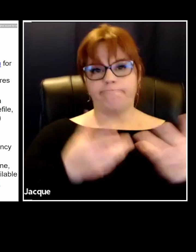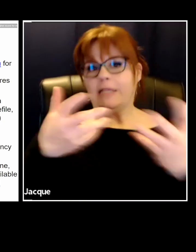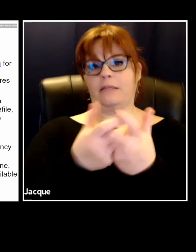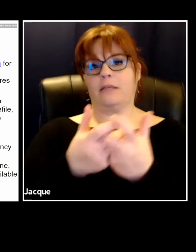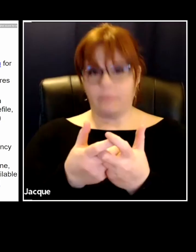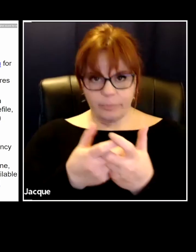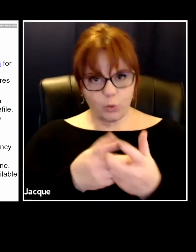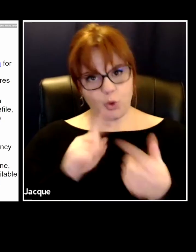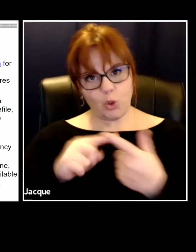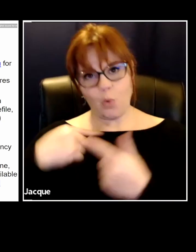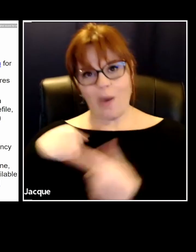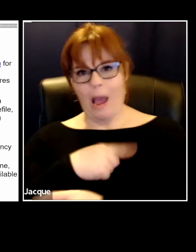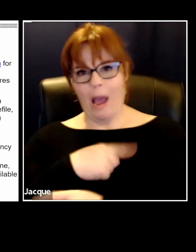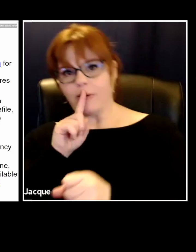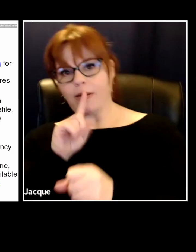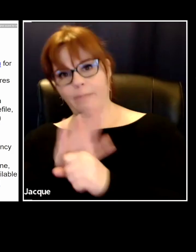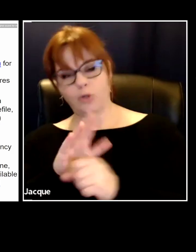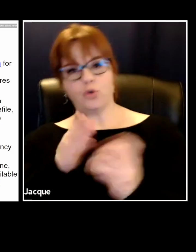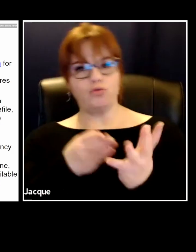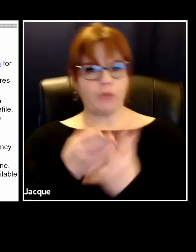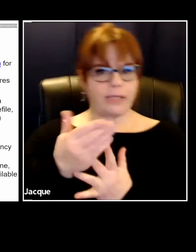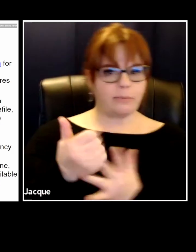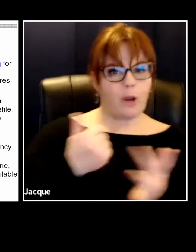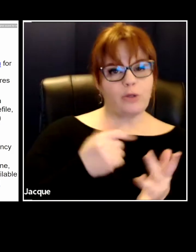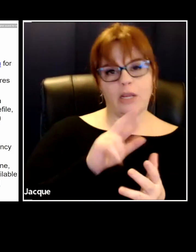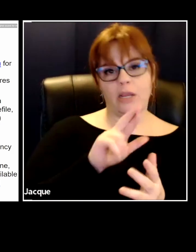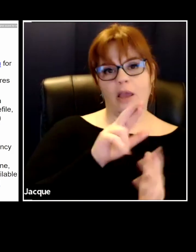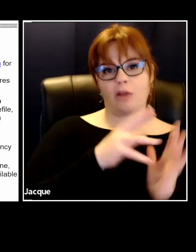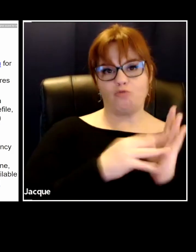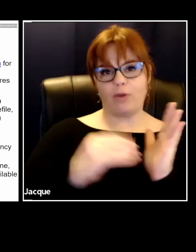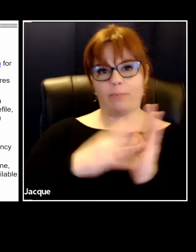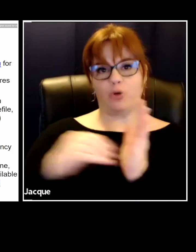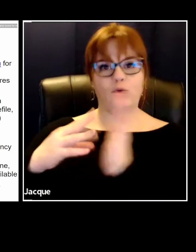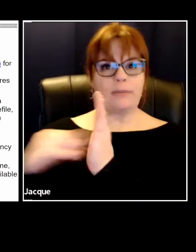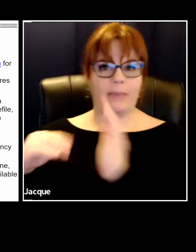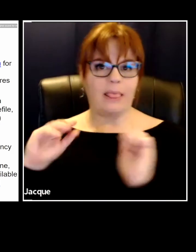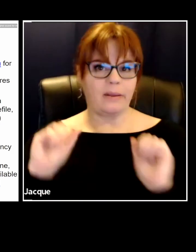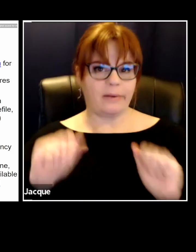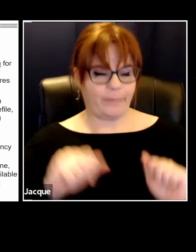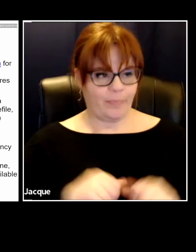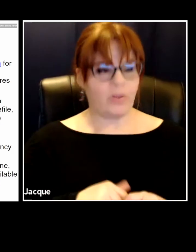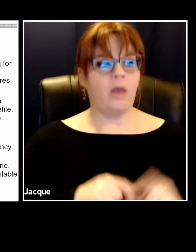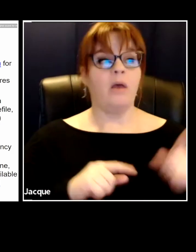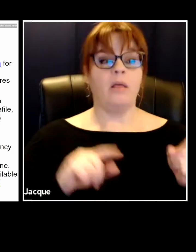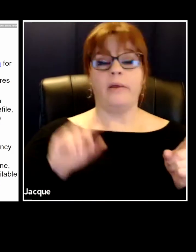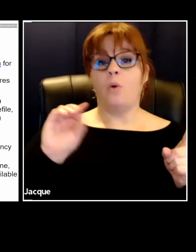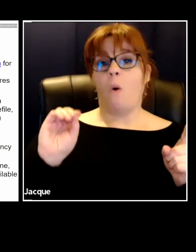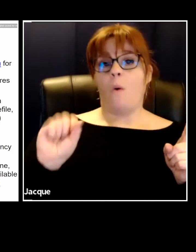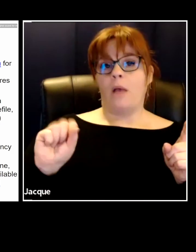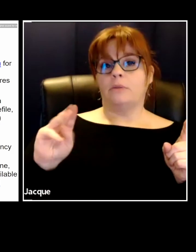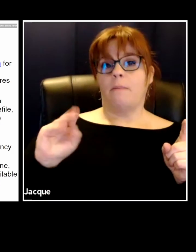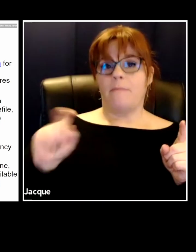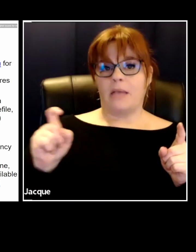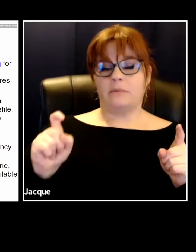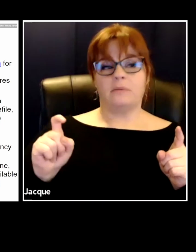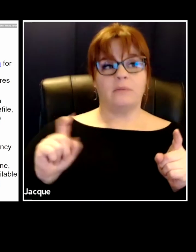transparency and reproducibility. Um this uh Osmix library which has a number of these utilities